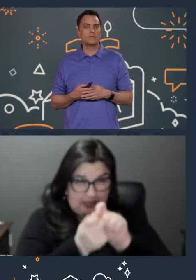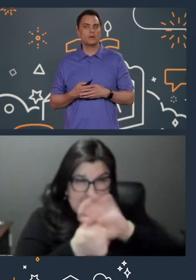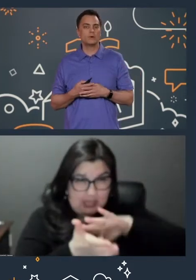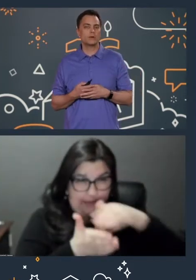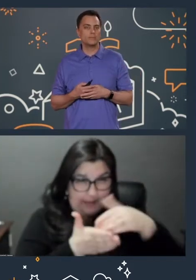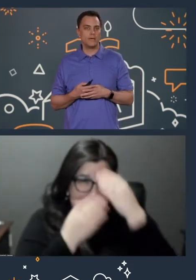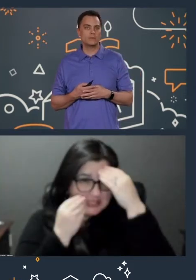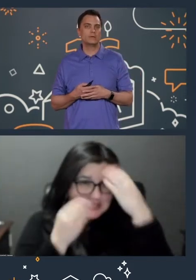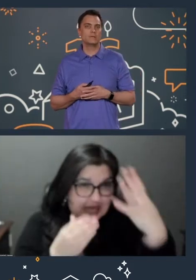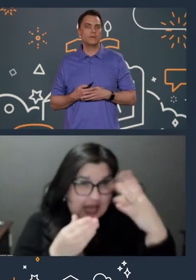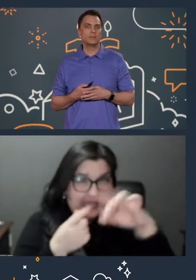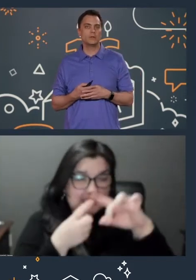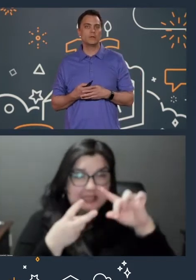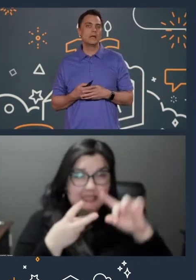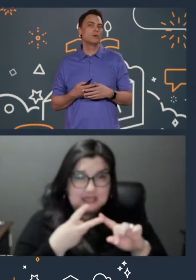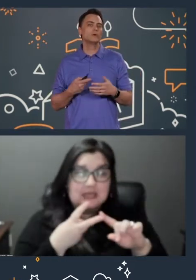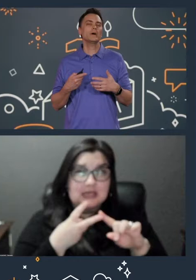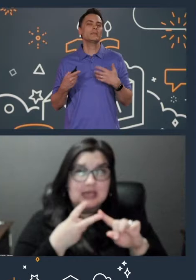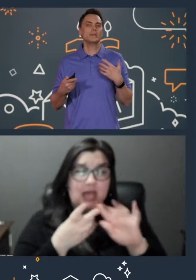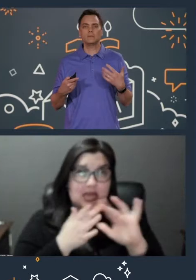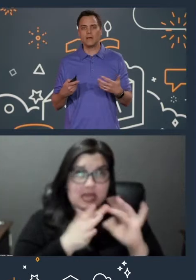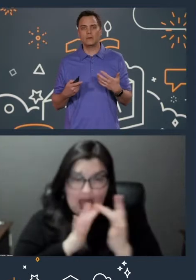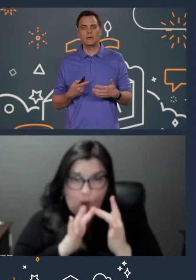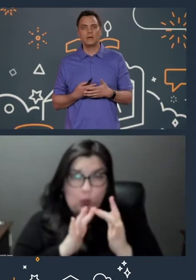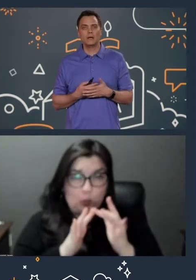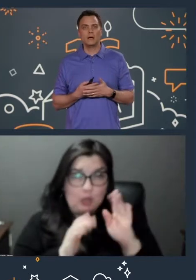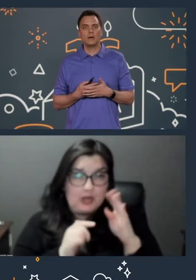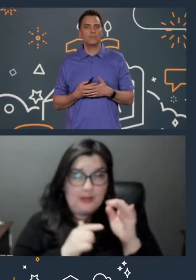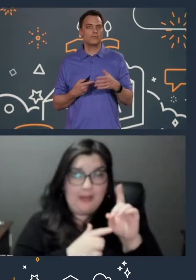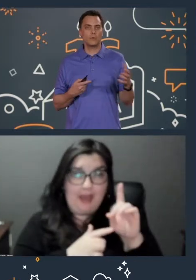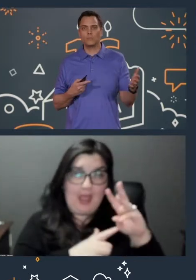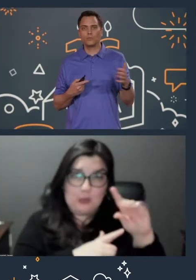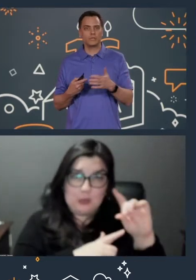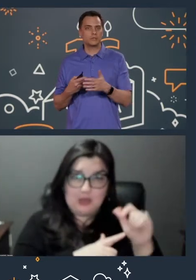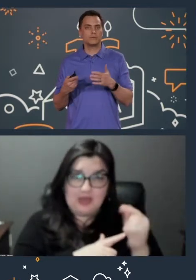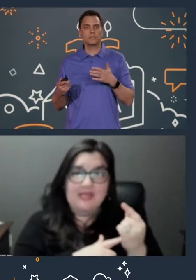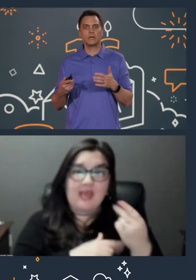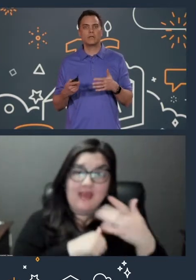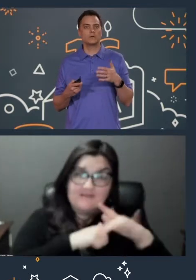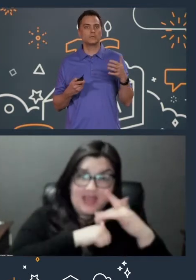of network bandwidth available, what do I think about, from which service should I use,